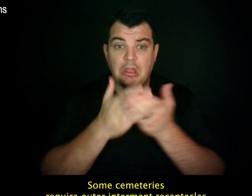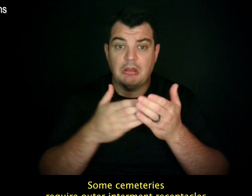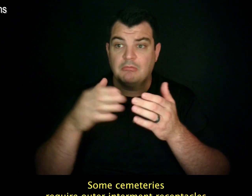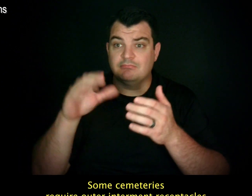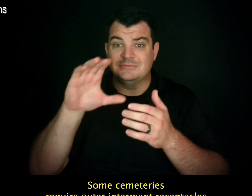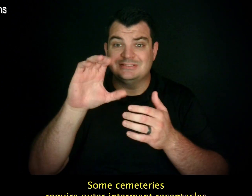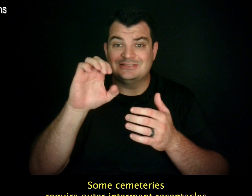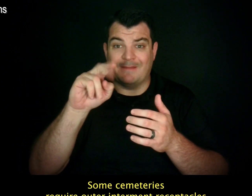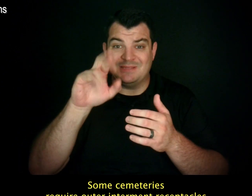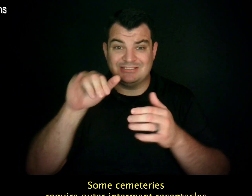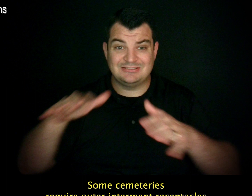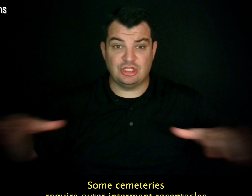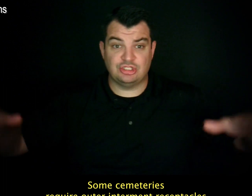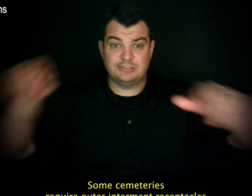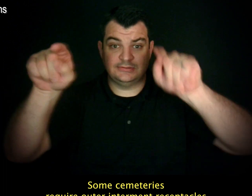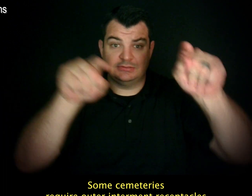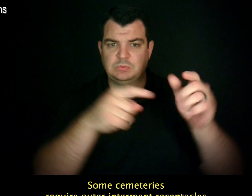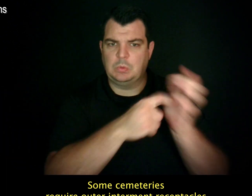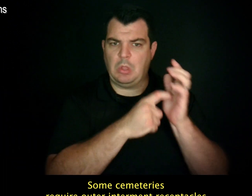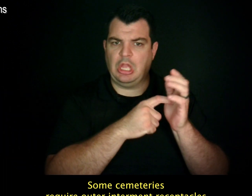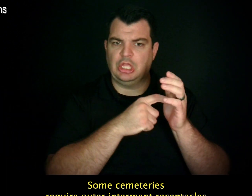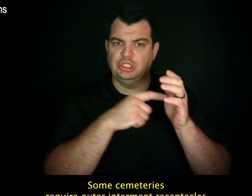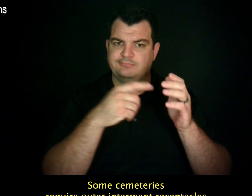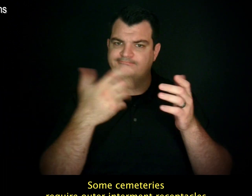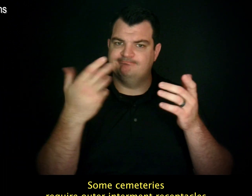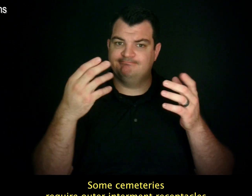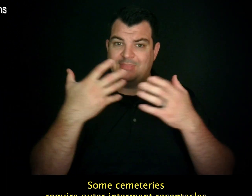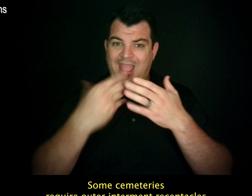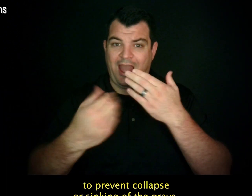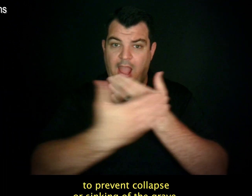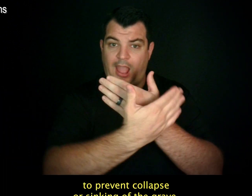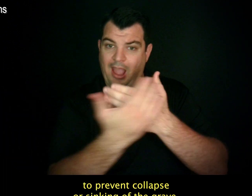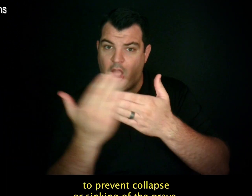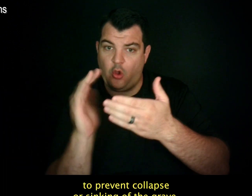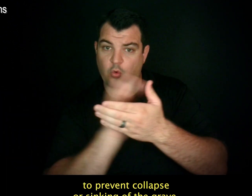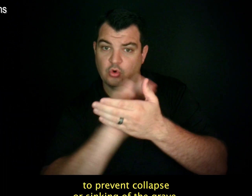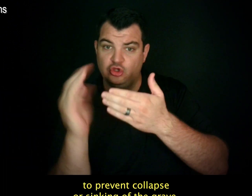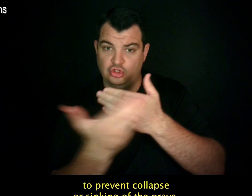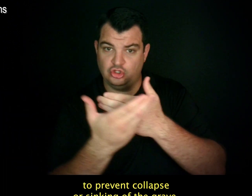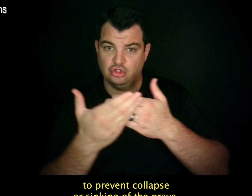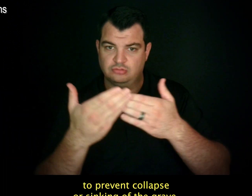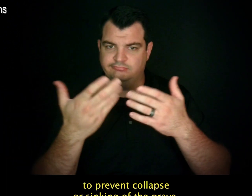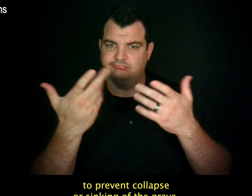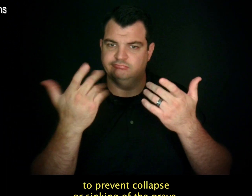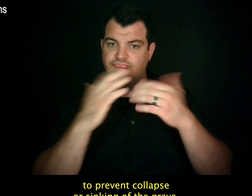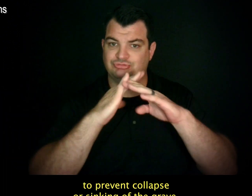Some cemeteries require outer interment receptacles to prevent collapse or sinking of the grave.